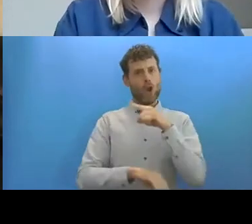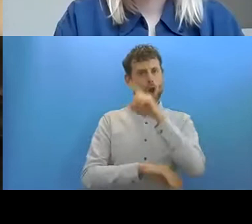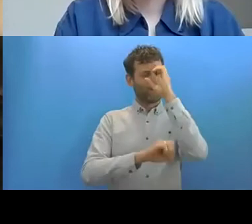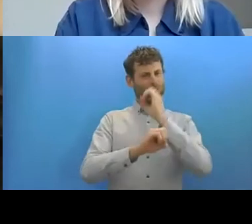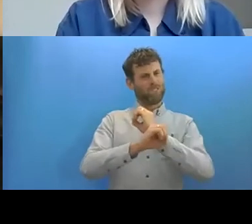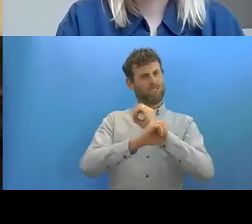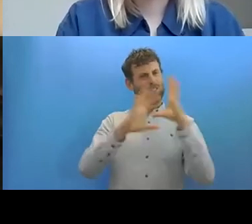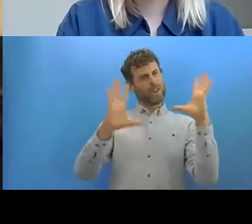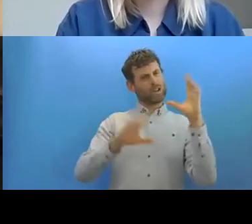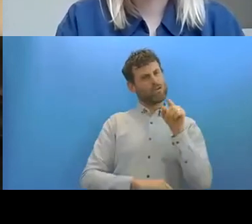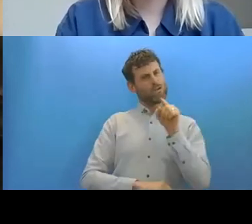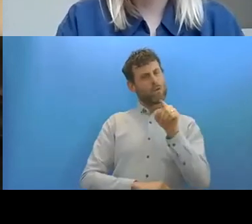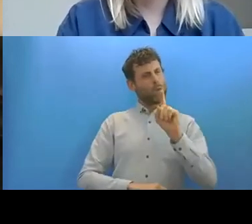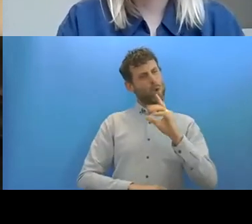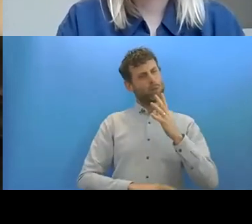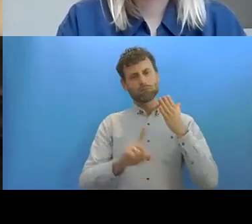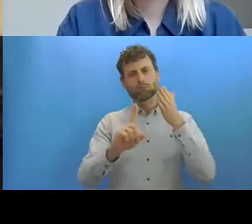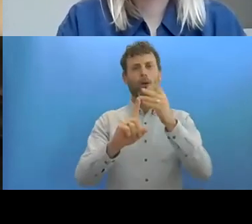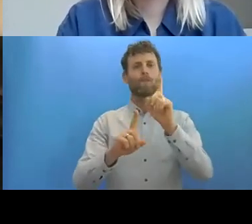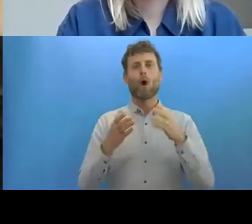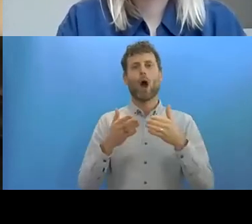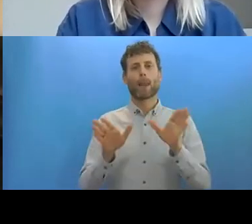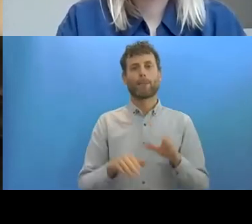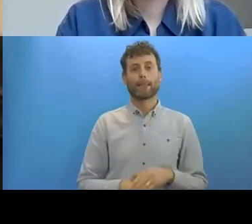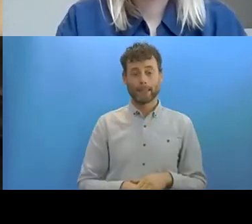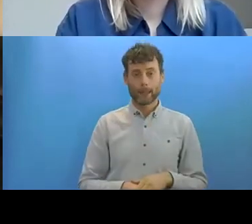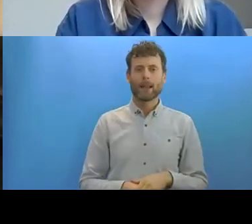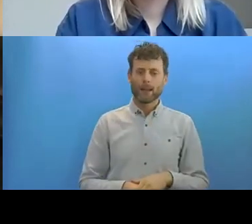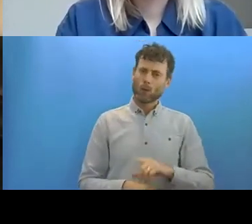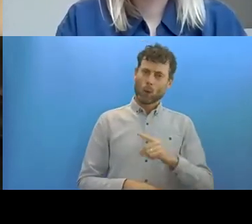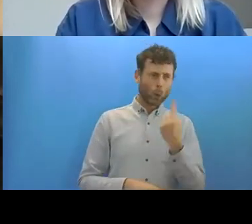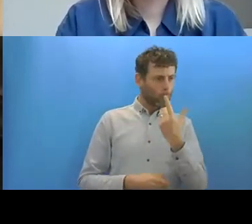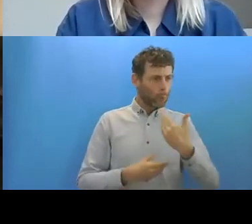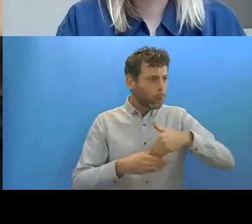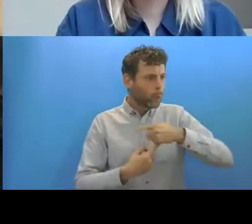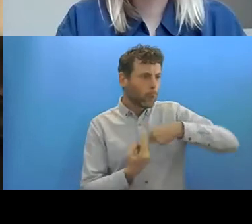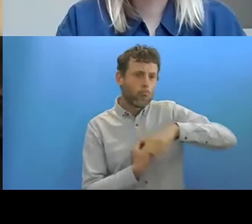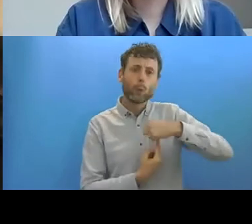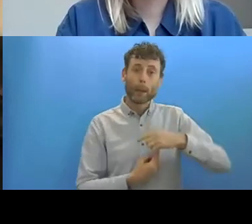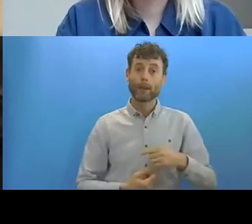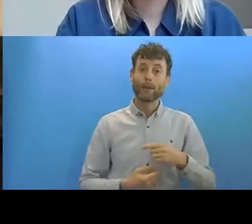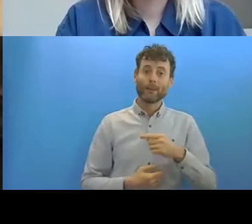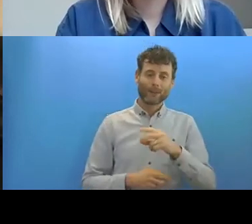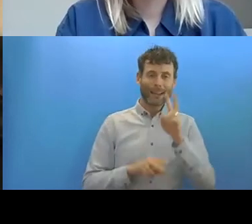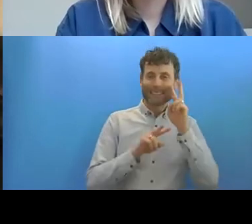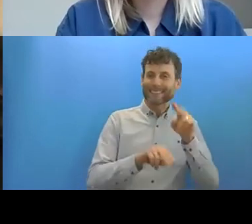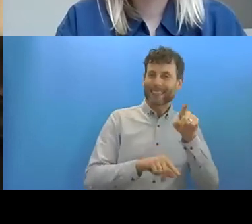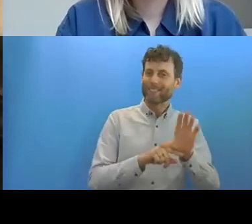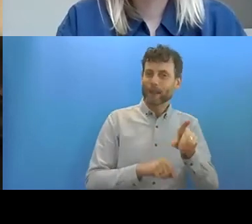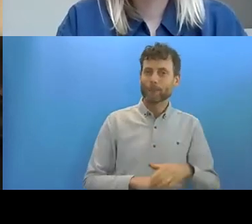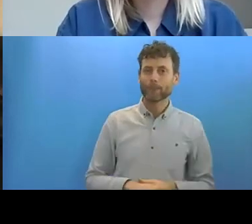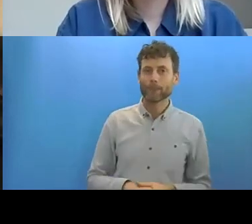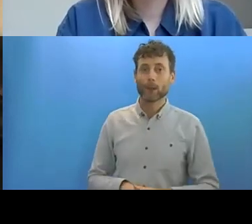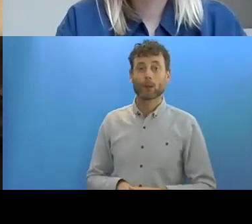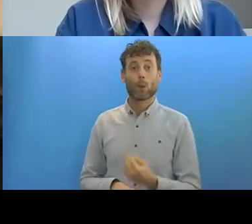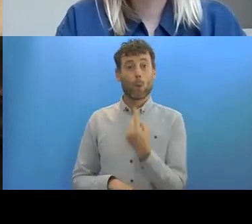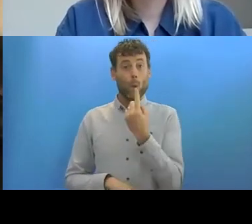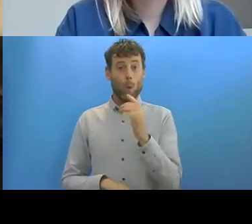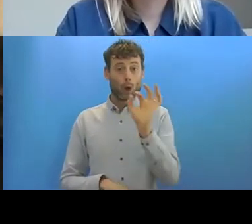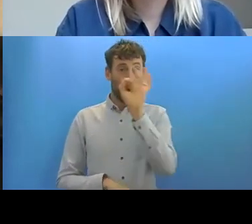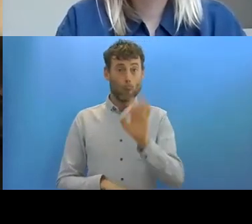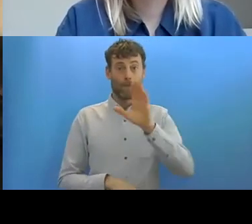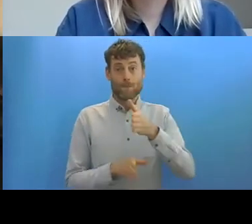our chair this morning, Anna Starkey, talking about the new vision for Unlimited and some of the elements that make up the new - yes, the new organisation.